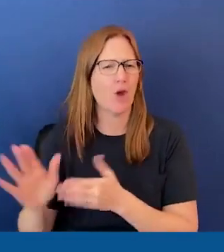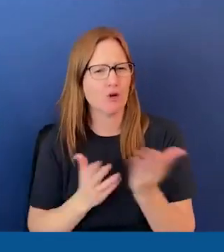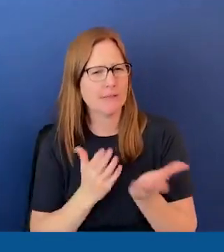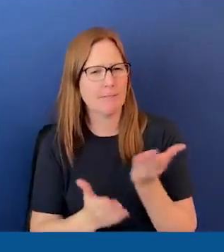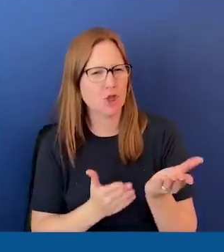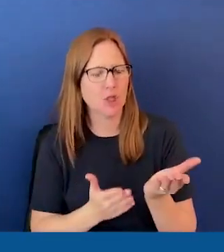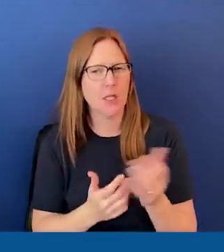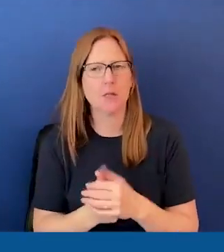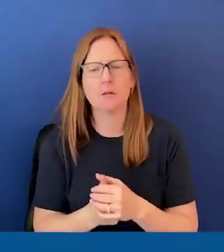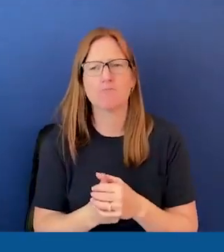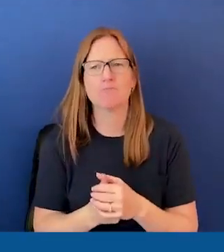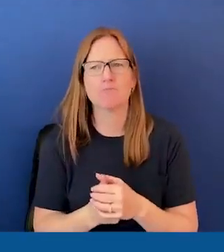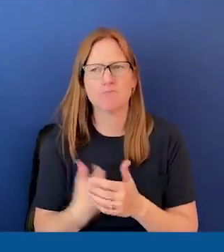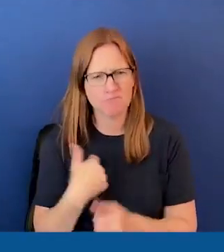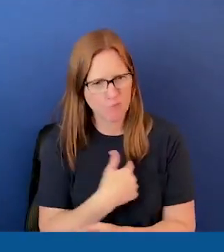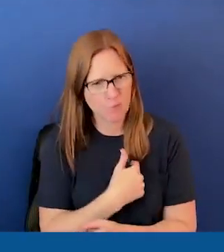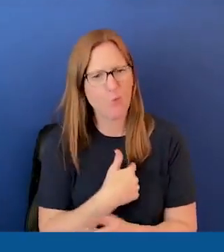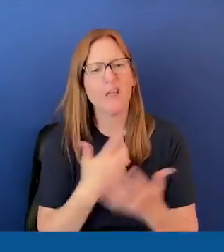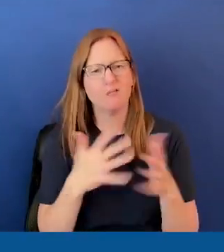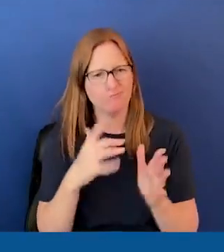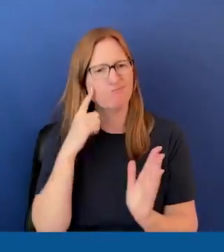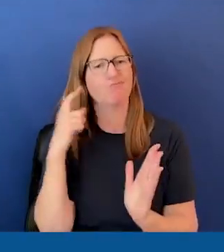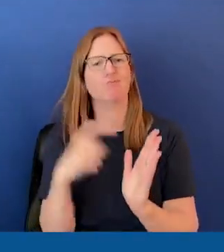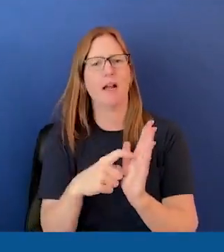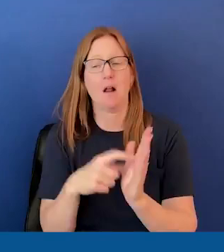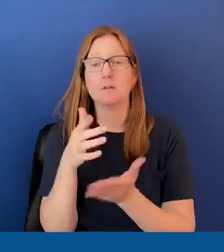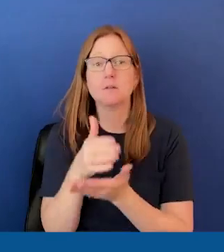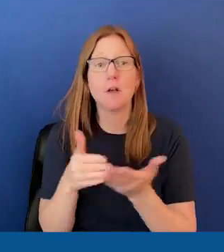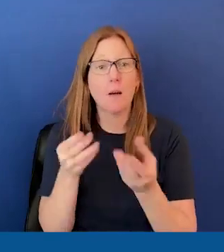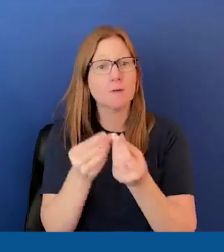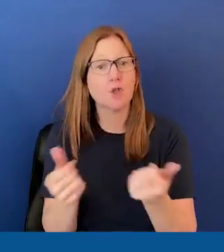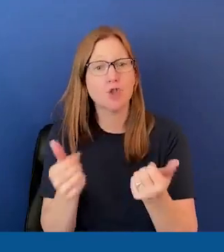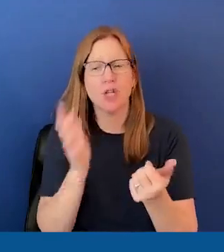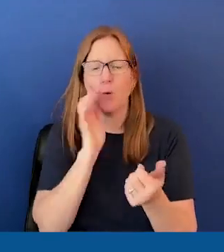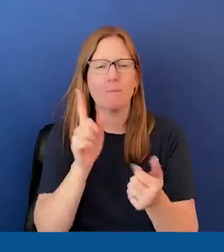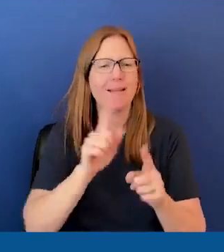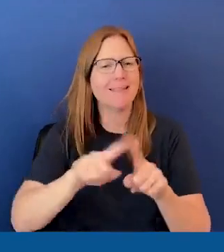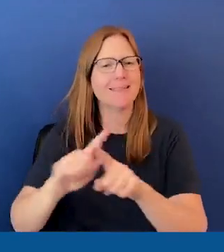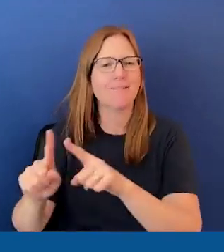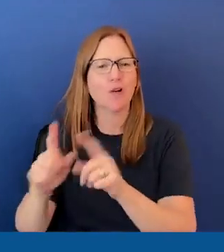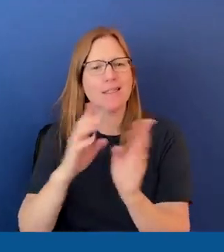We recognize that there will be solutions that are at different stages of development.